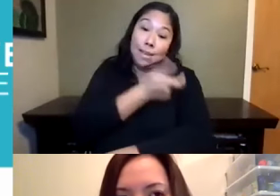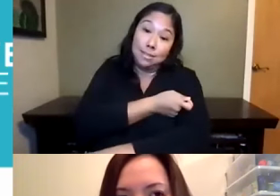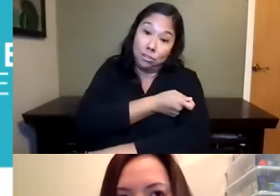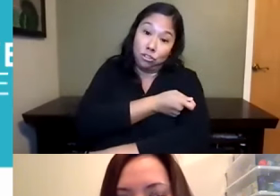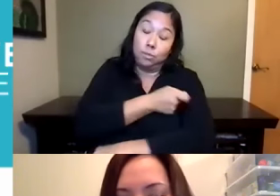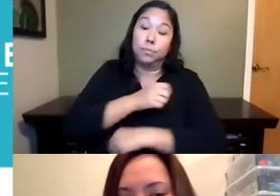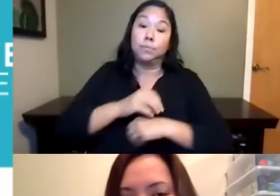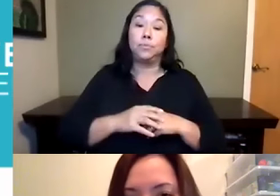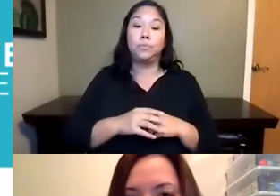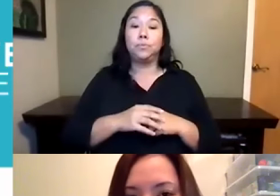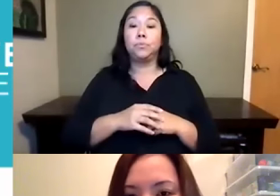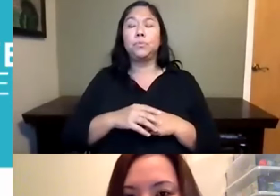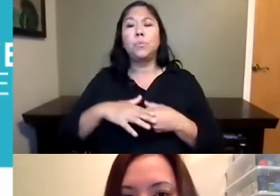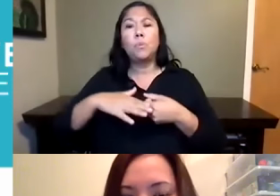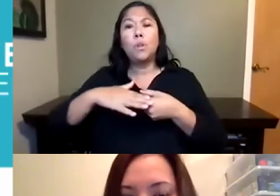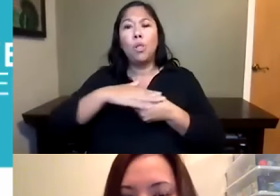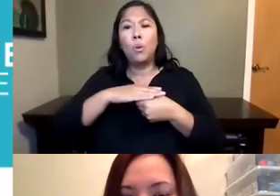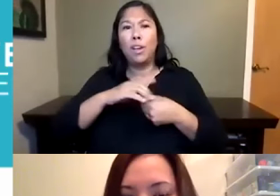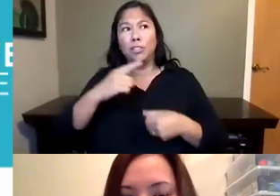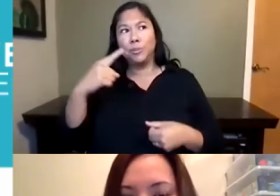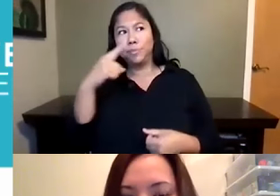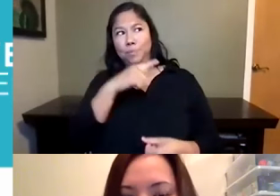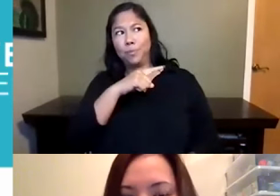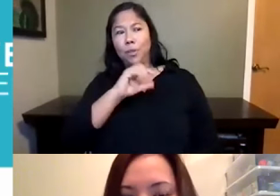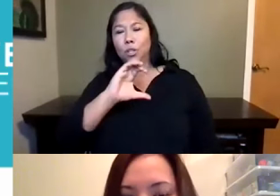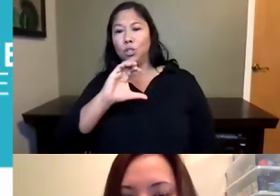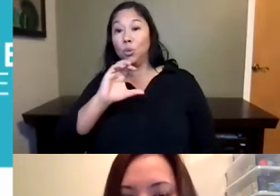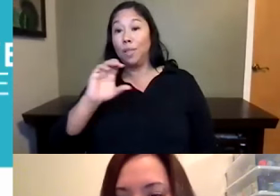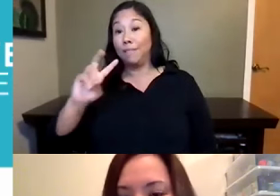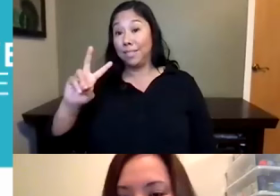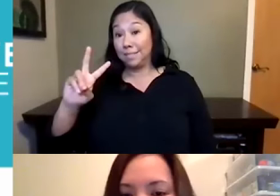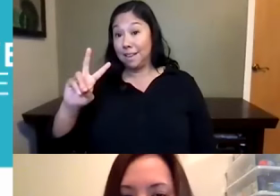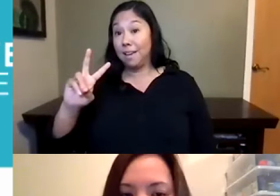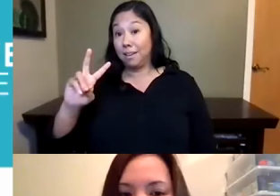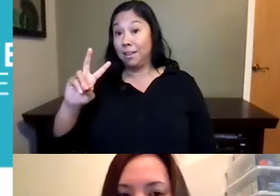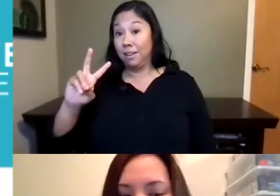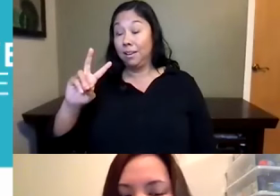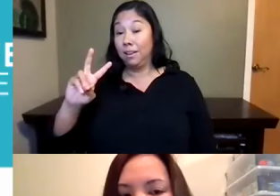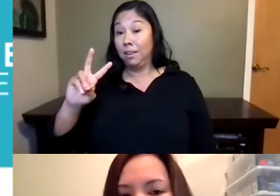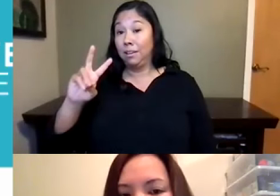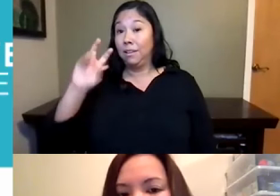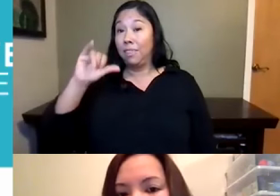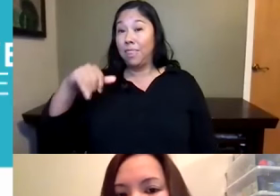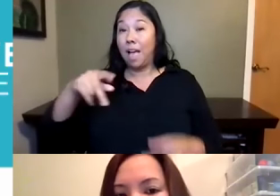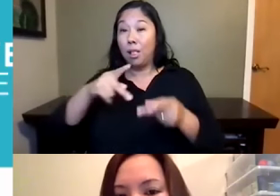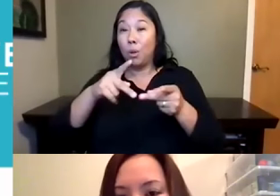The location was in Chula Vista and they were only giving out the Moderna